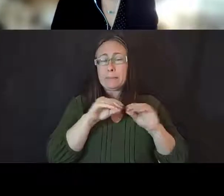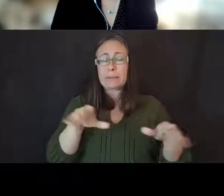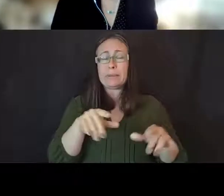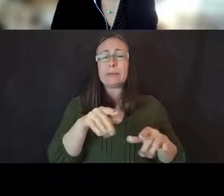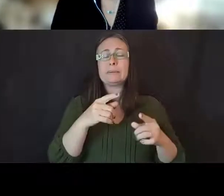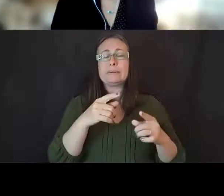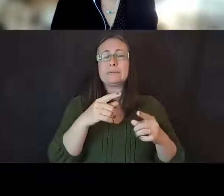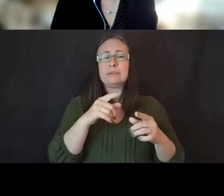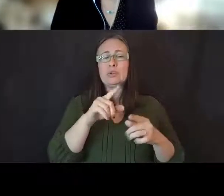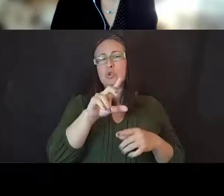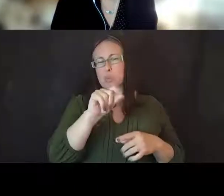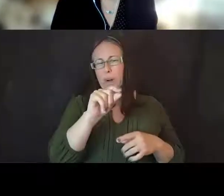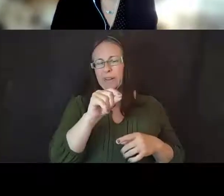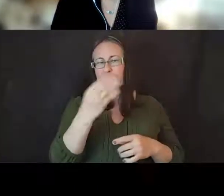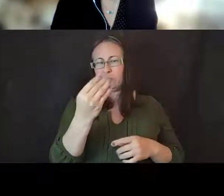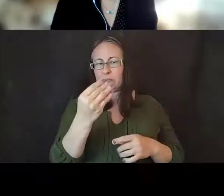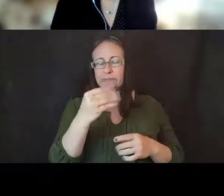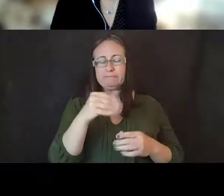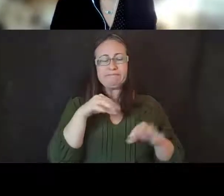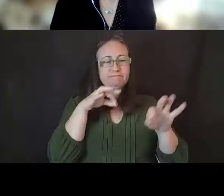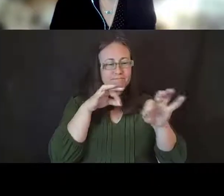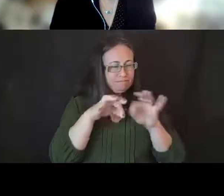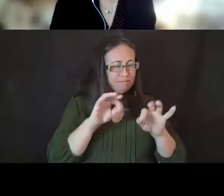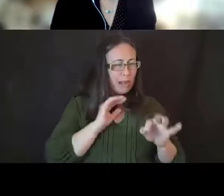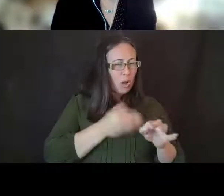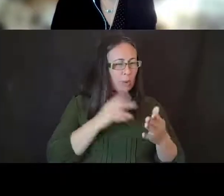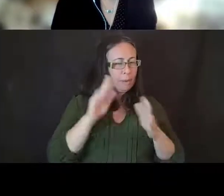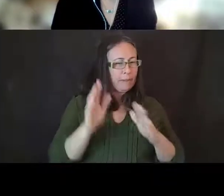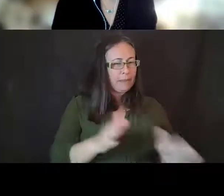and it laid out our plans to update grant applications